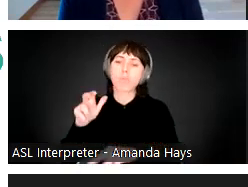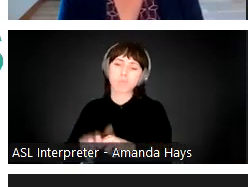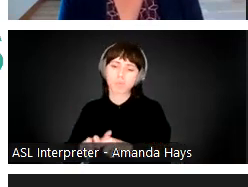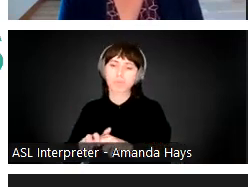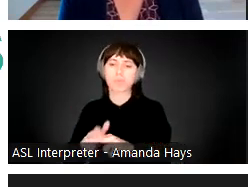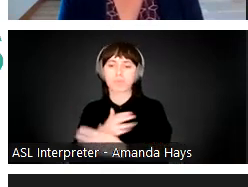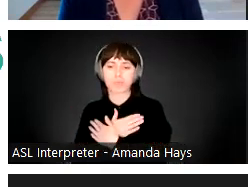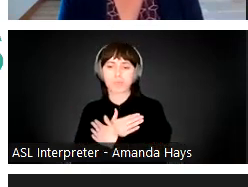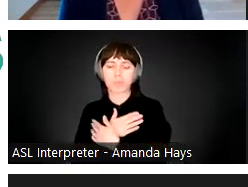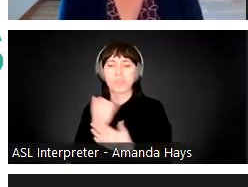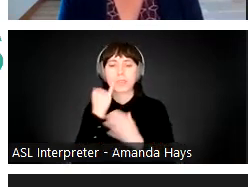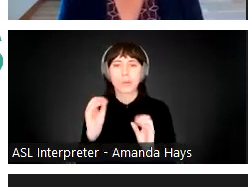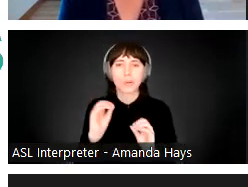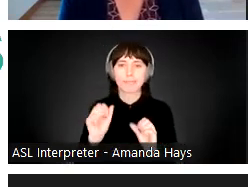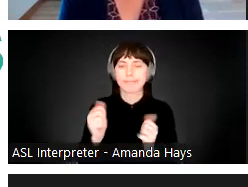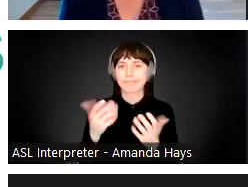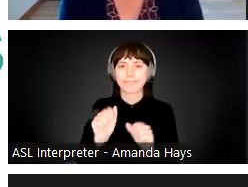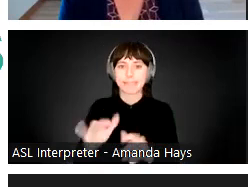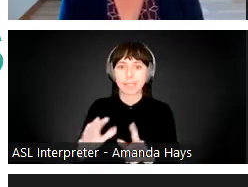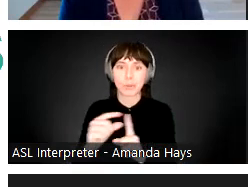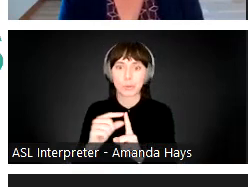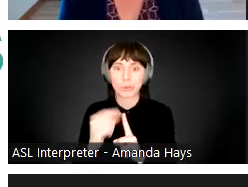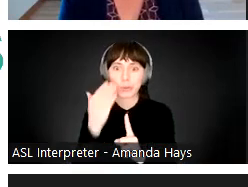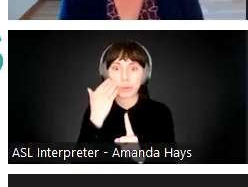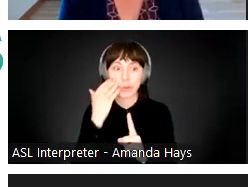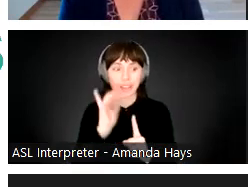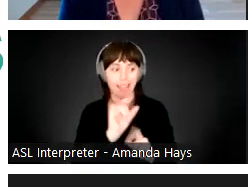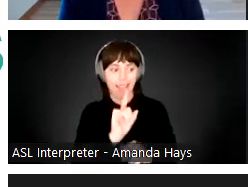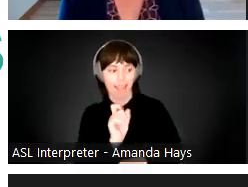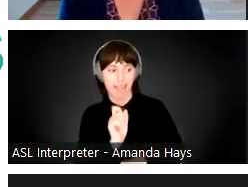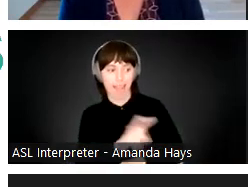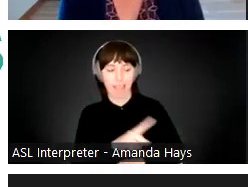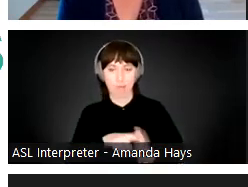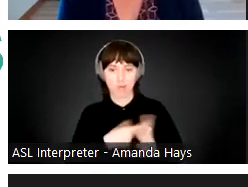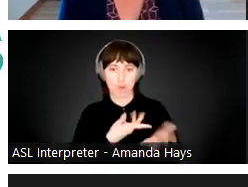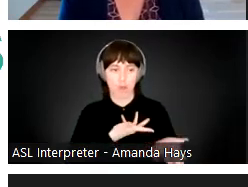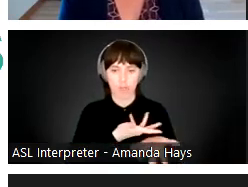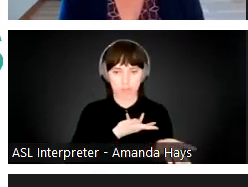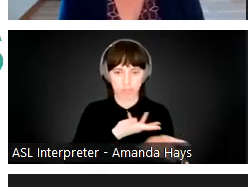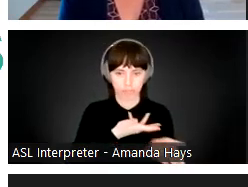magic words, that's just, can begin the interactive process.